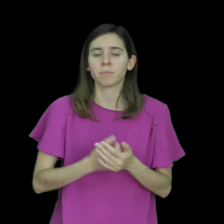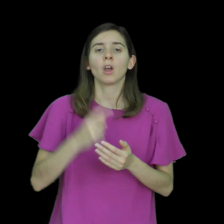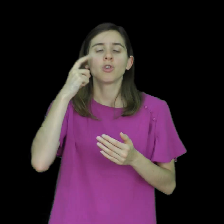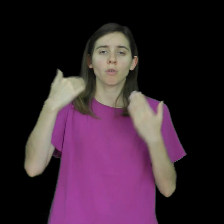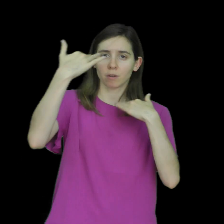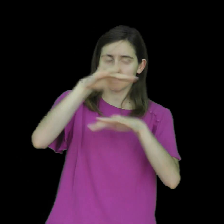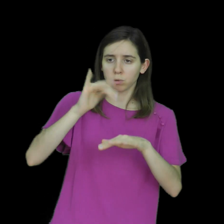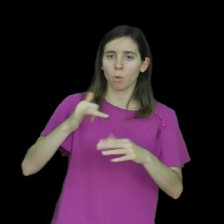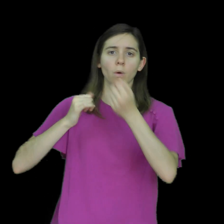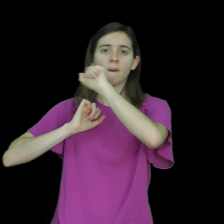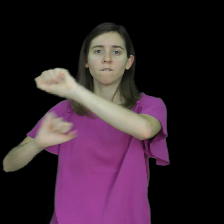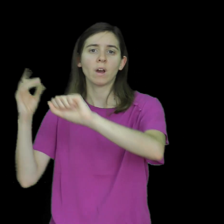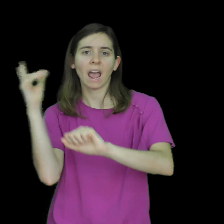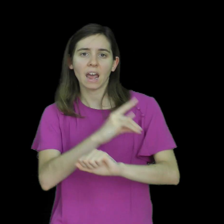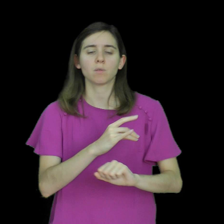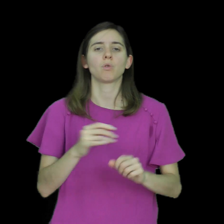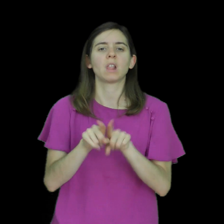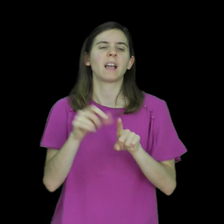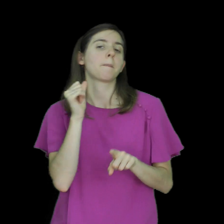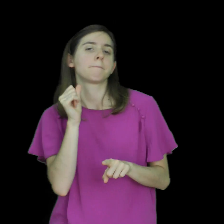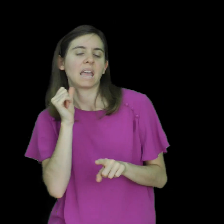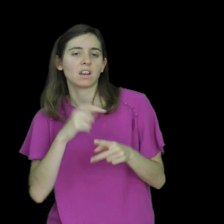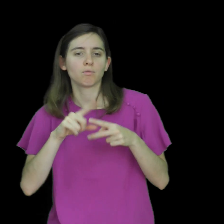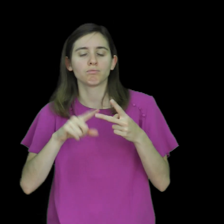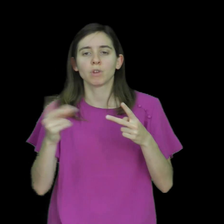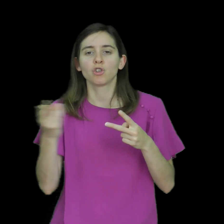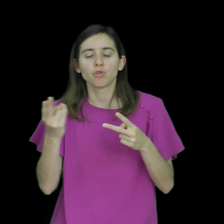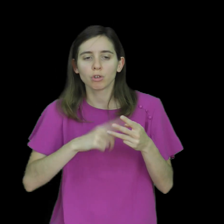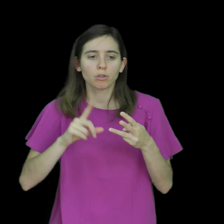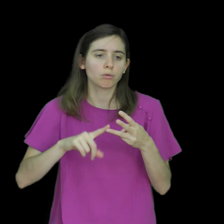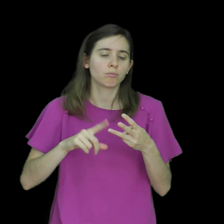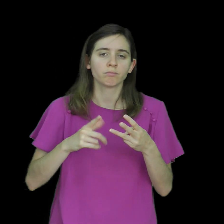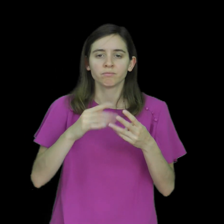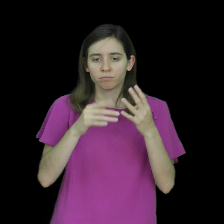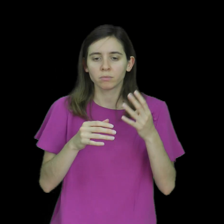grains, added oils, and sugars. Eat balanced meals with healthy